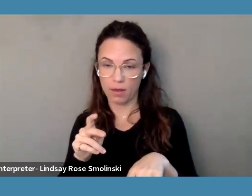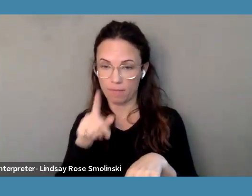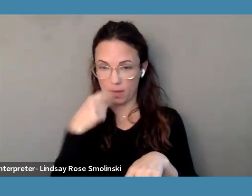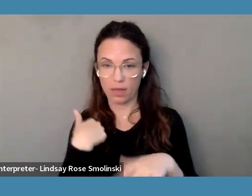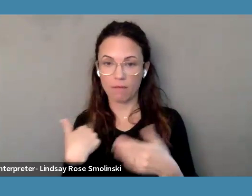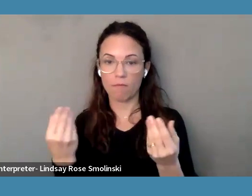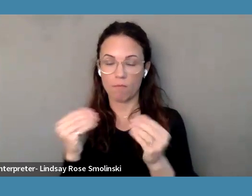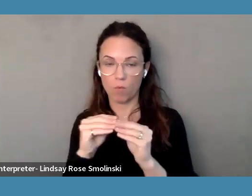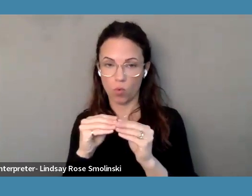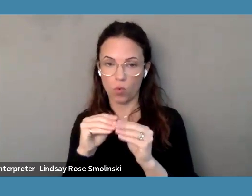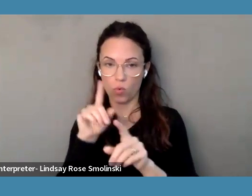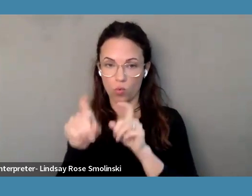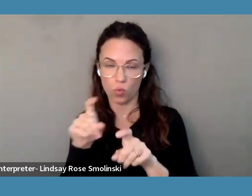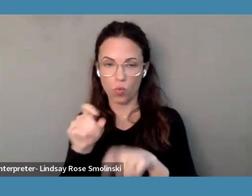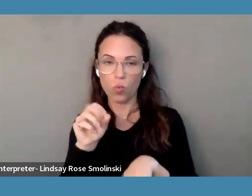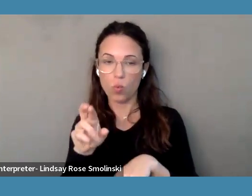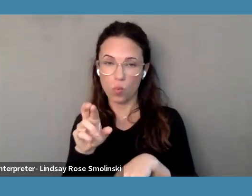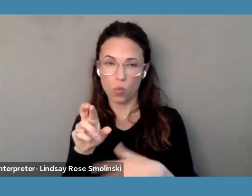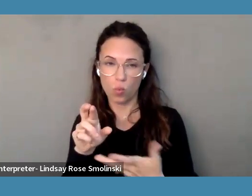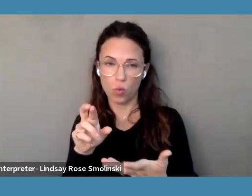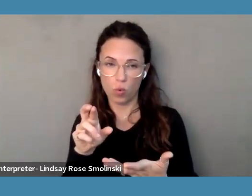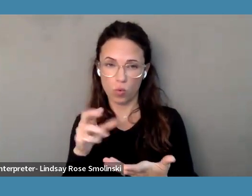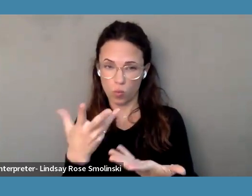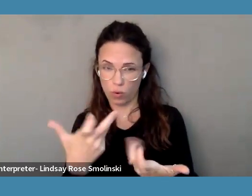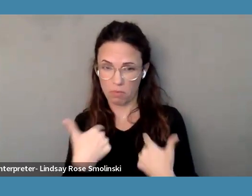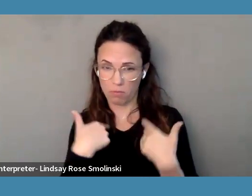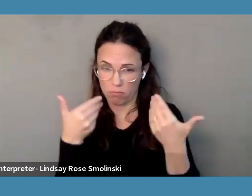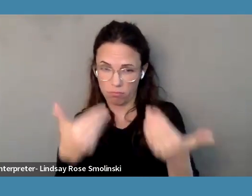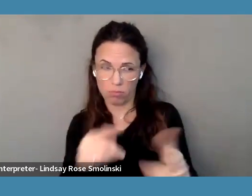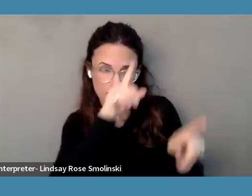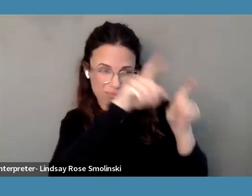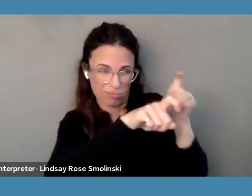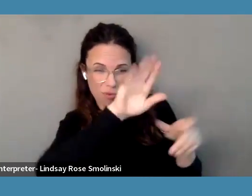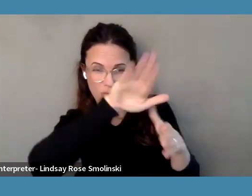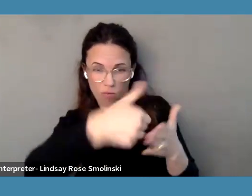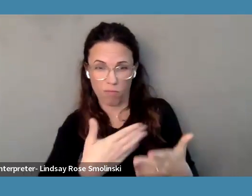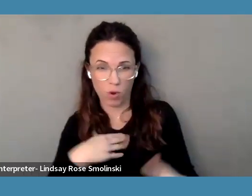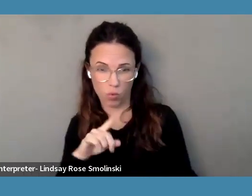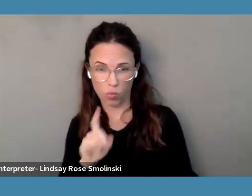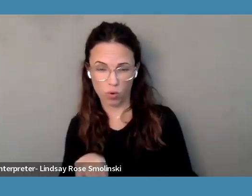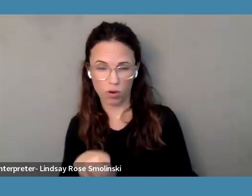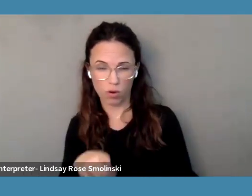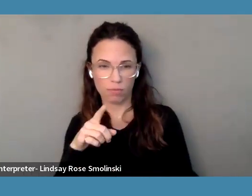or would you just like me to ask all the questions that I have now, even though it's beyond the scope